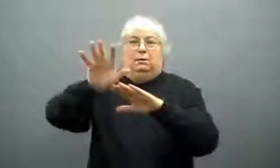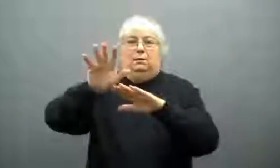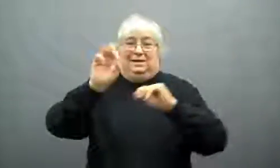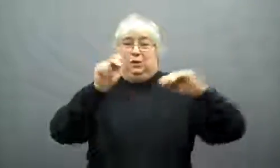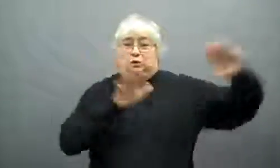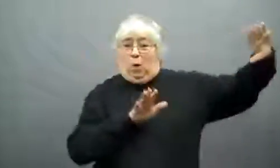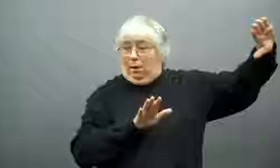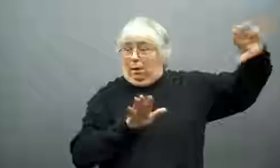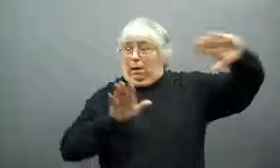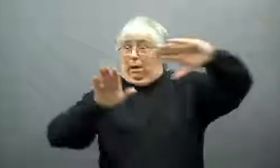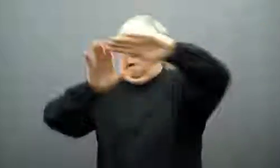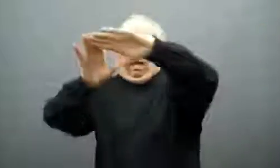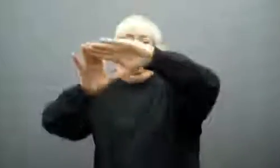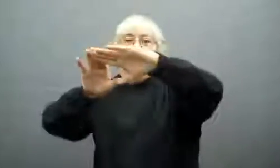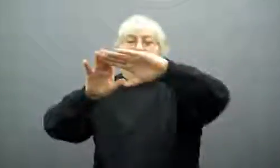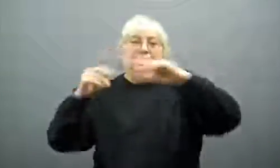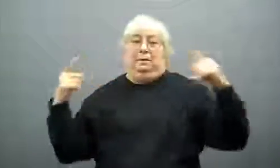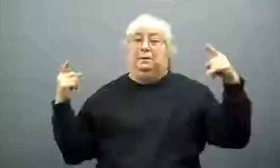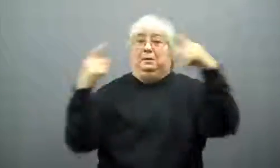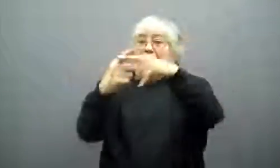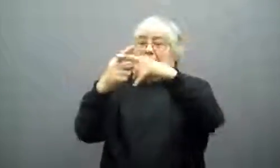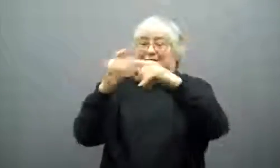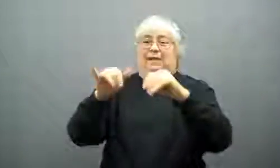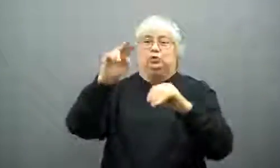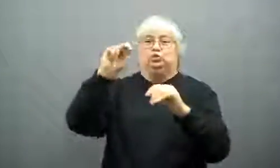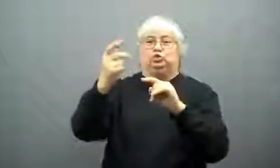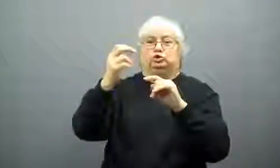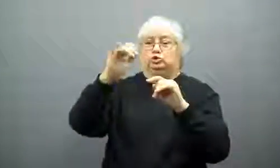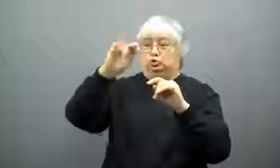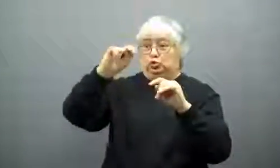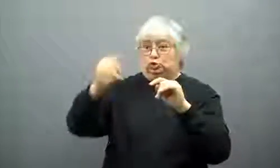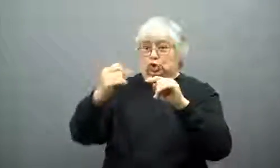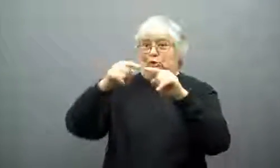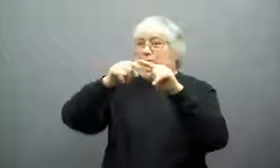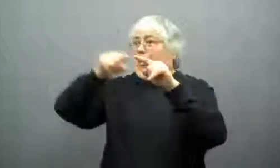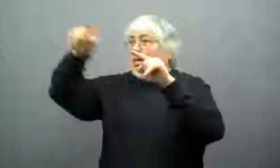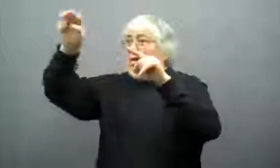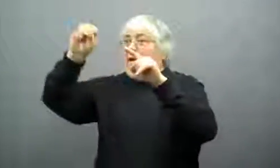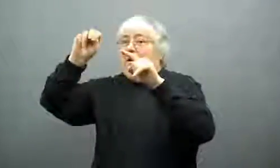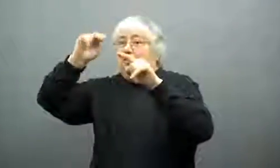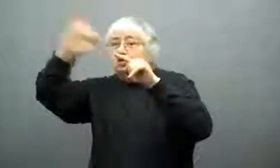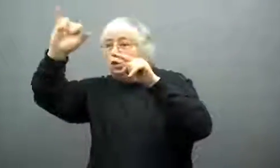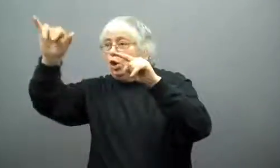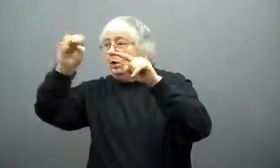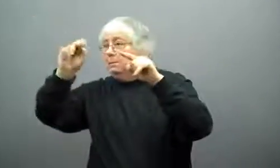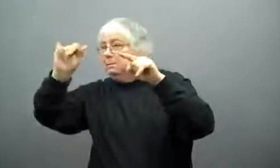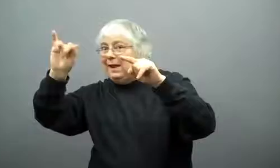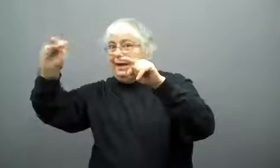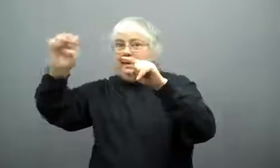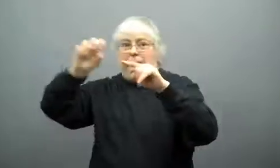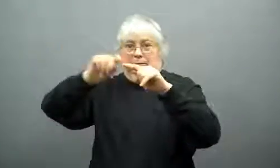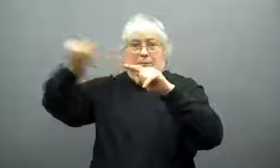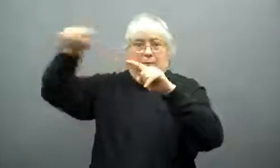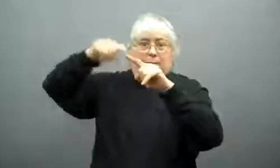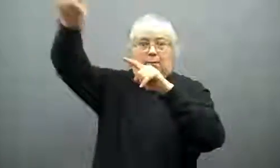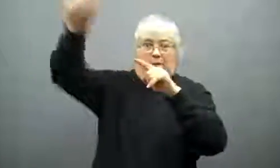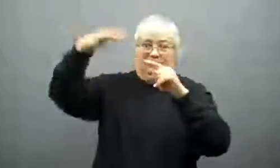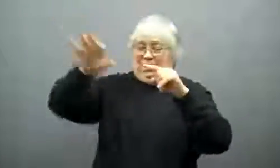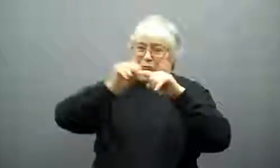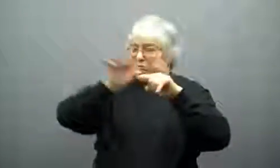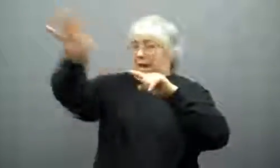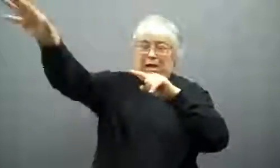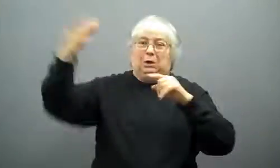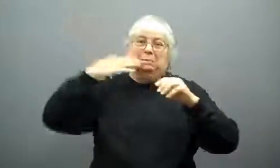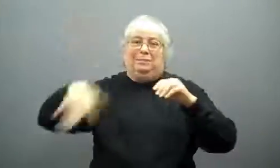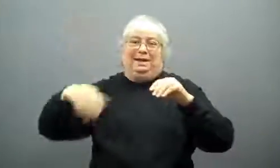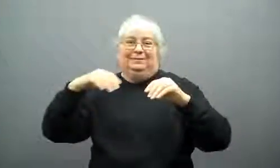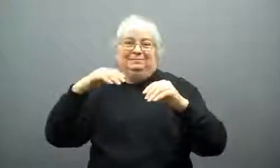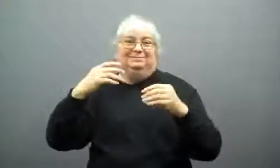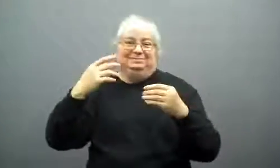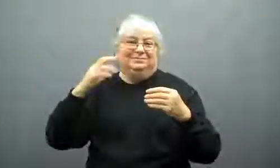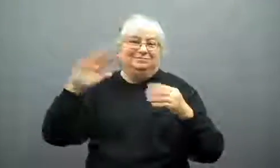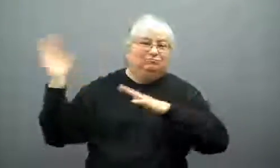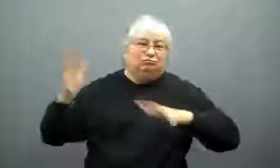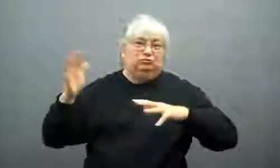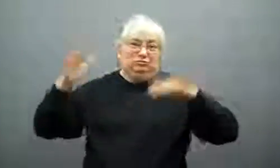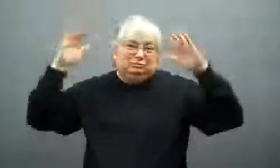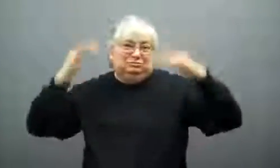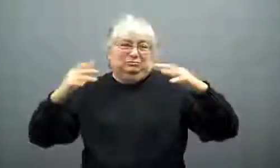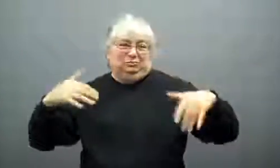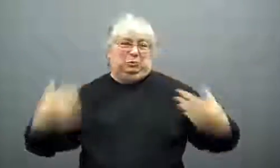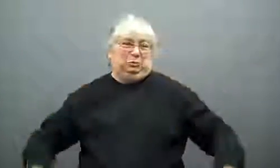The two streams met, and the area from New Jersey to Maine and New York